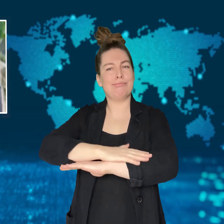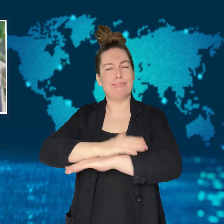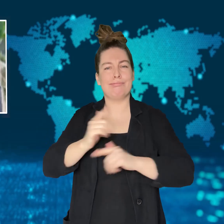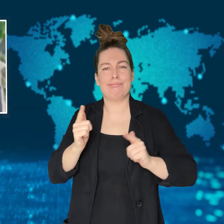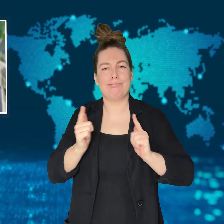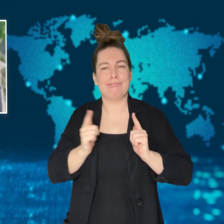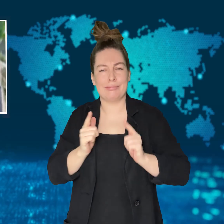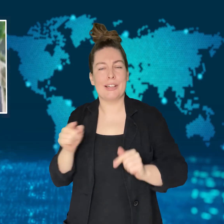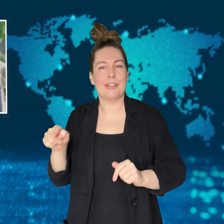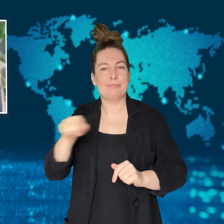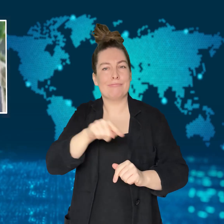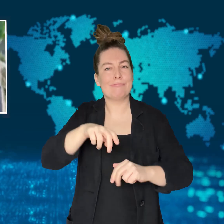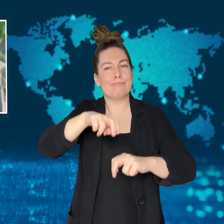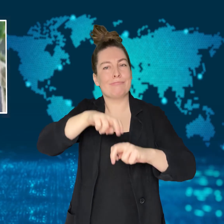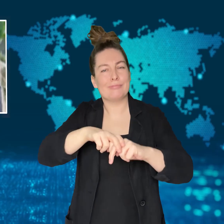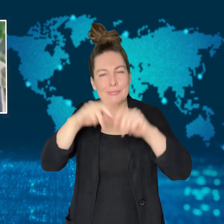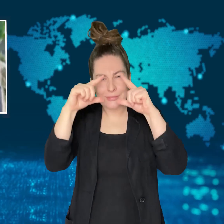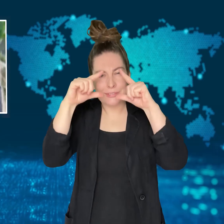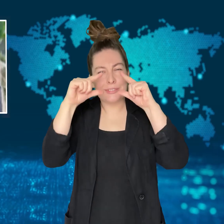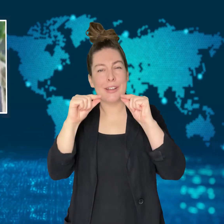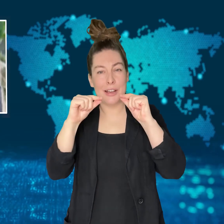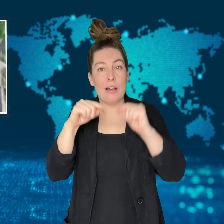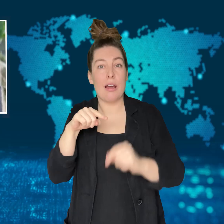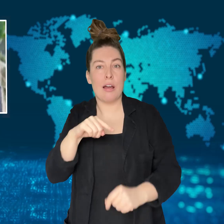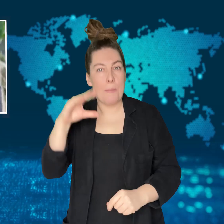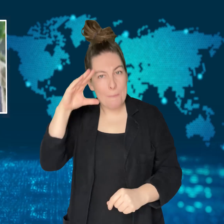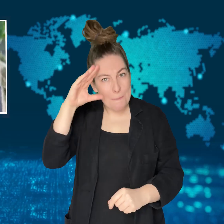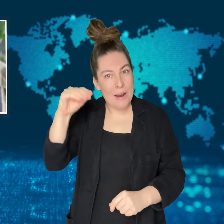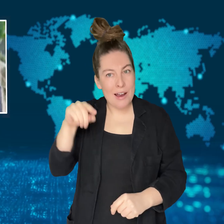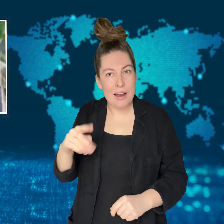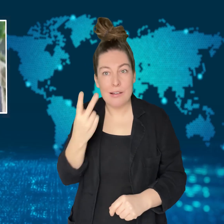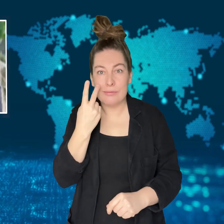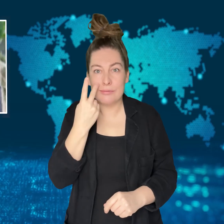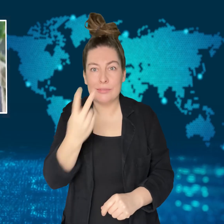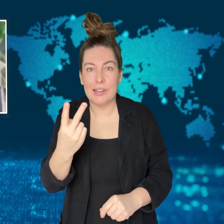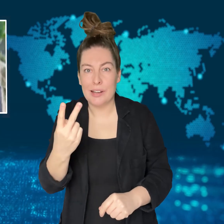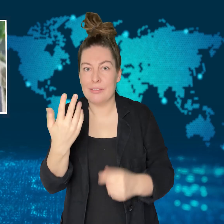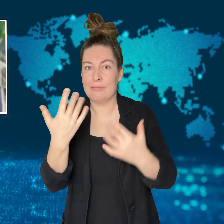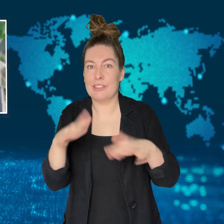in the hospital's seminar hall after a long 36-hour shift,